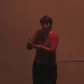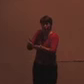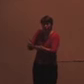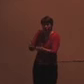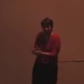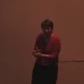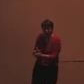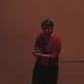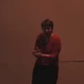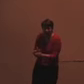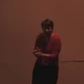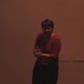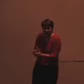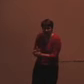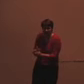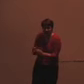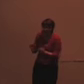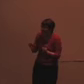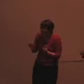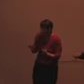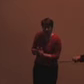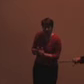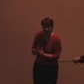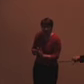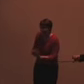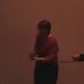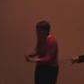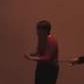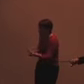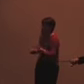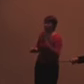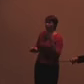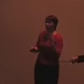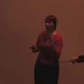But if you open the door, then you can find some corridor.